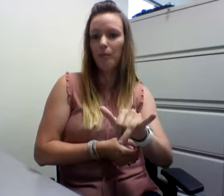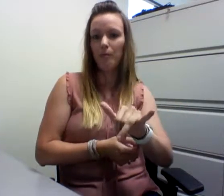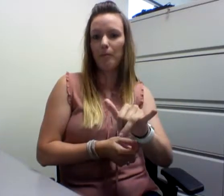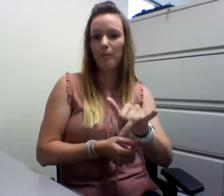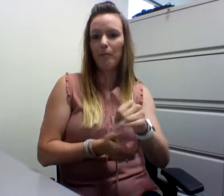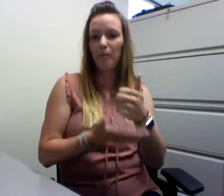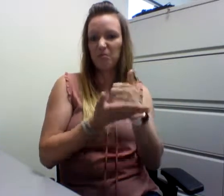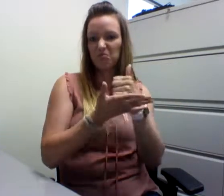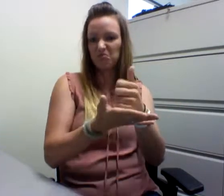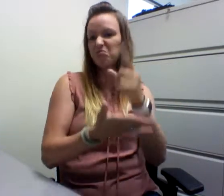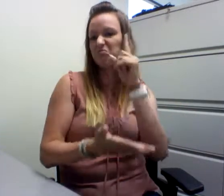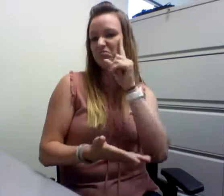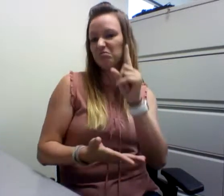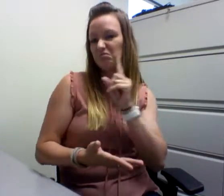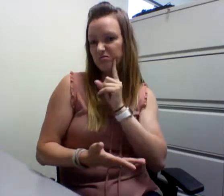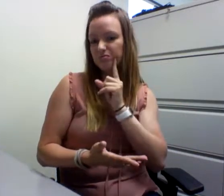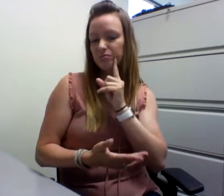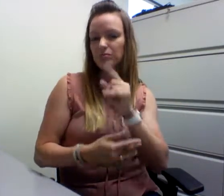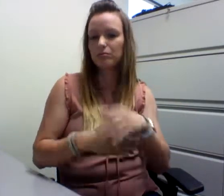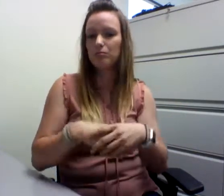help Deaf